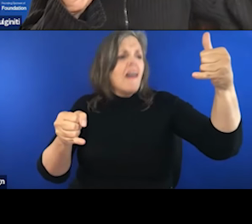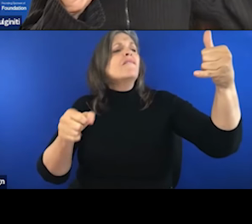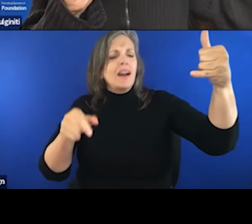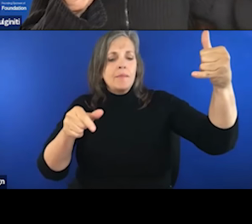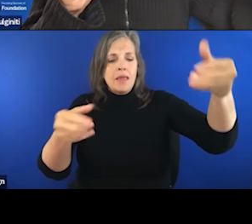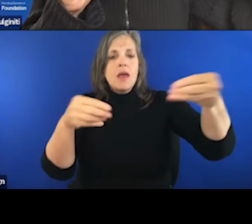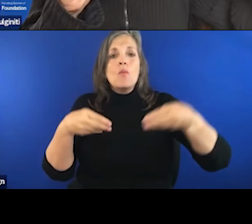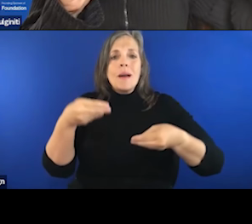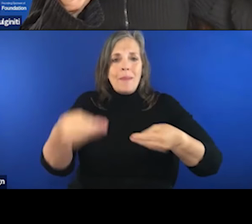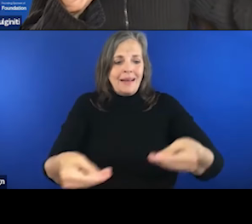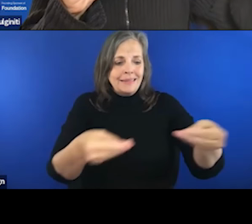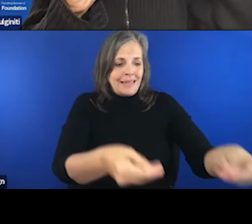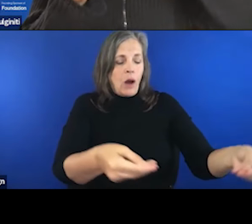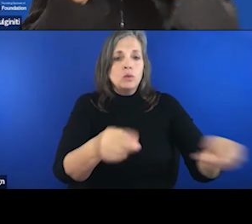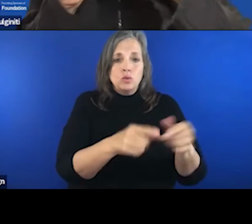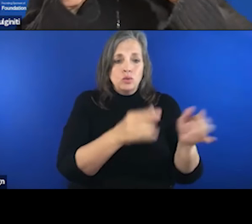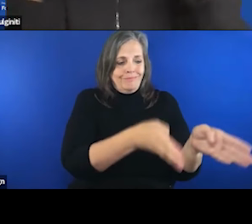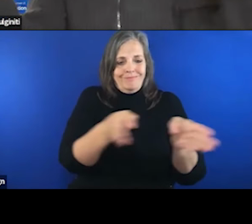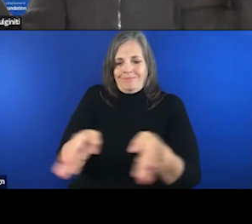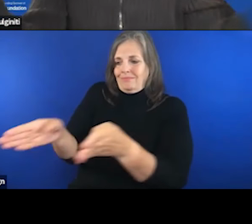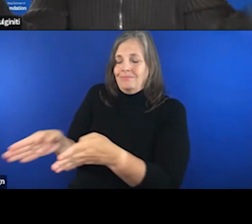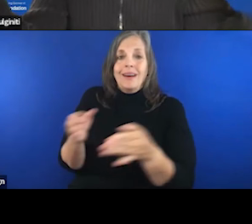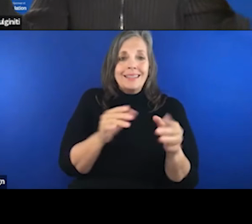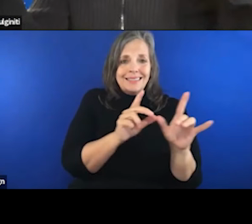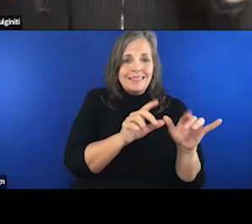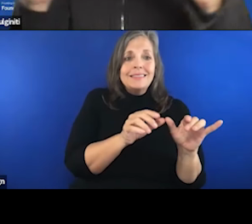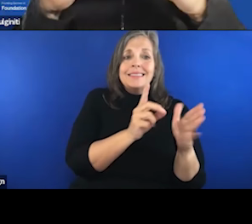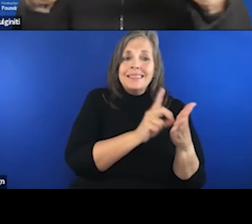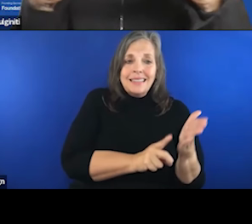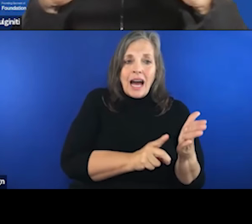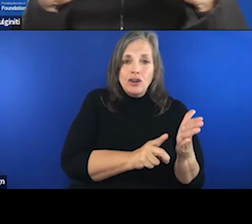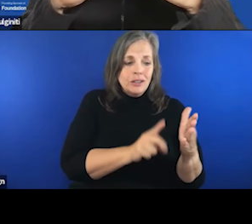the wires are accessible then the visual designers have a different set of things they need to think